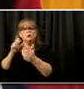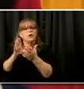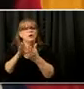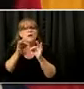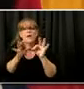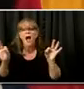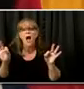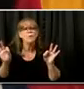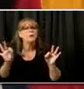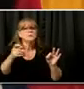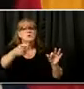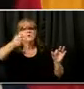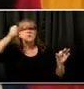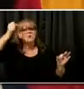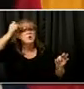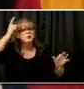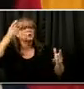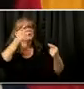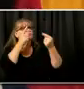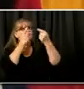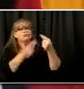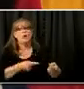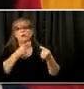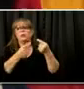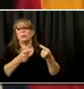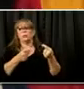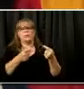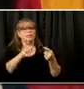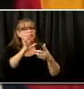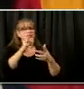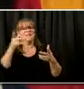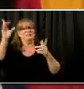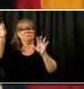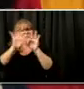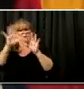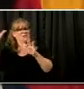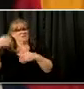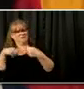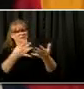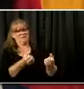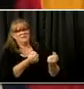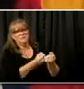tell you is that public school educators are here with the resources to support you and your family